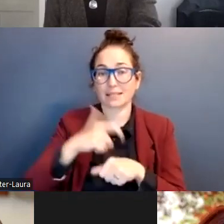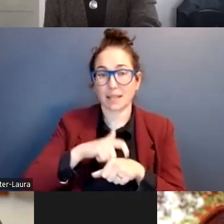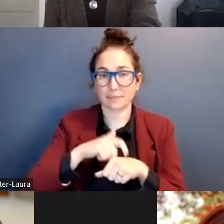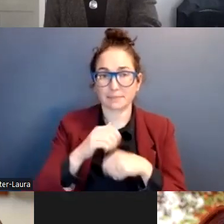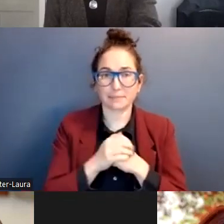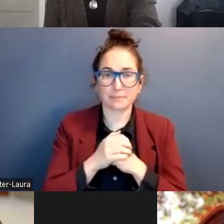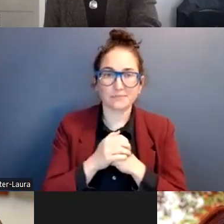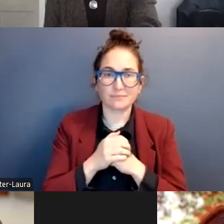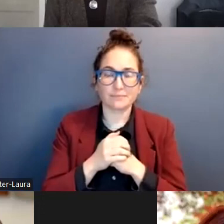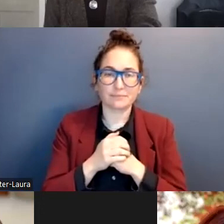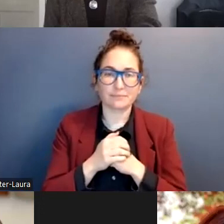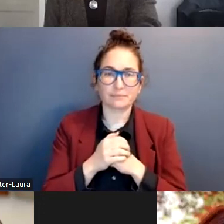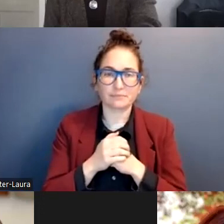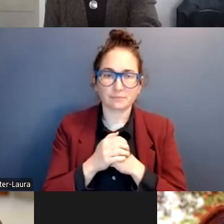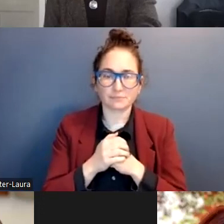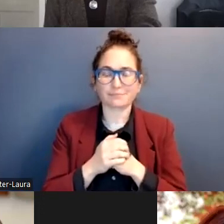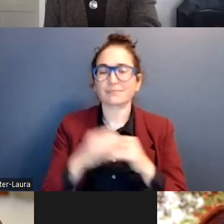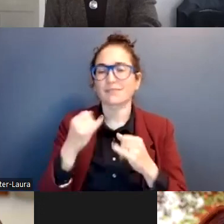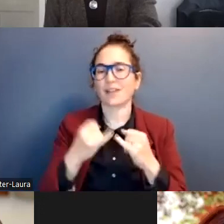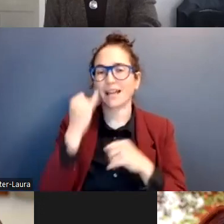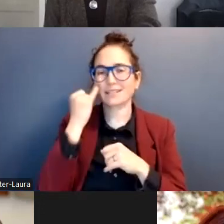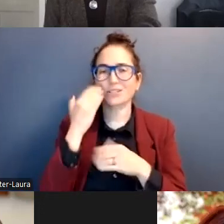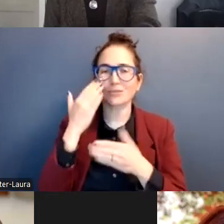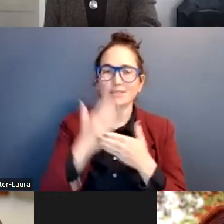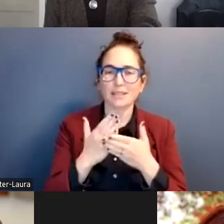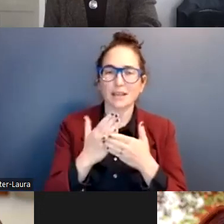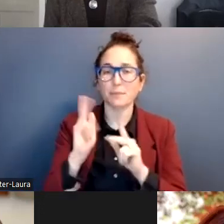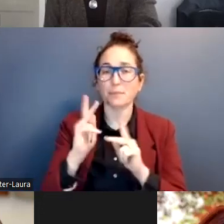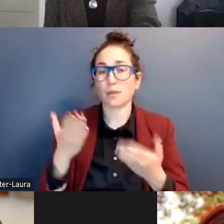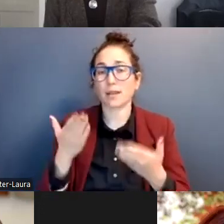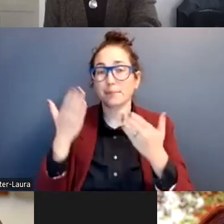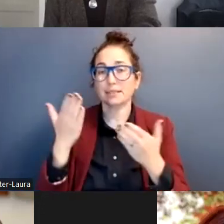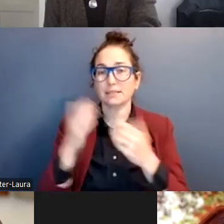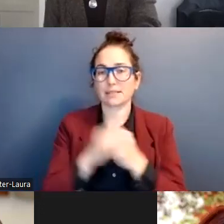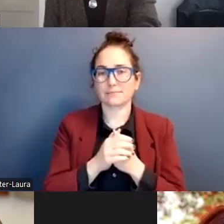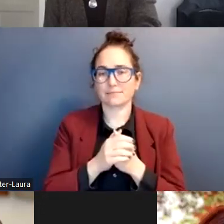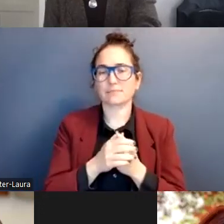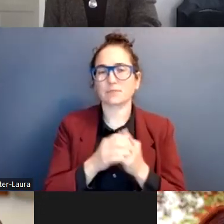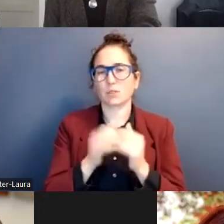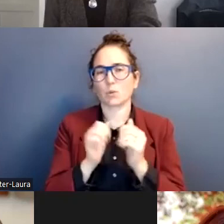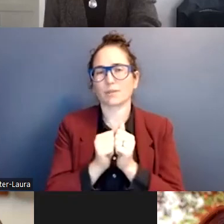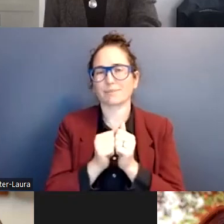treatment, the next time that eat arises. The final idea that several recommending which goes